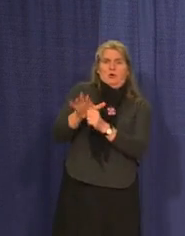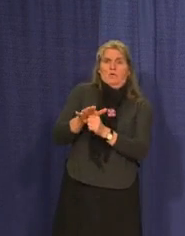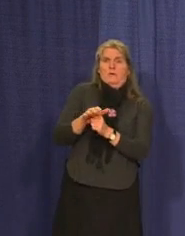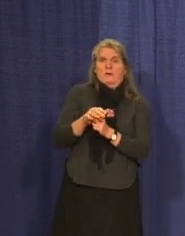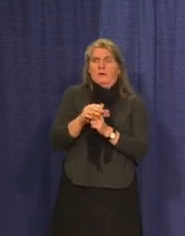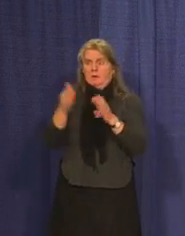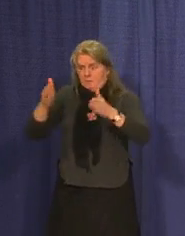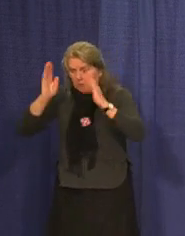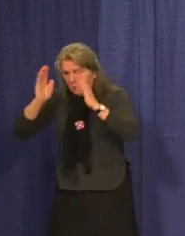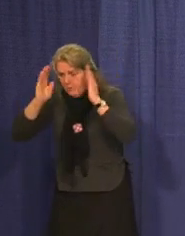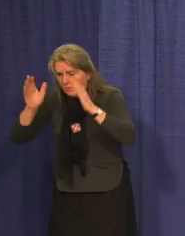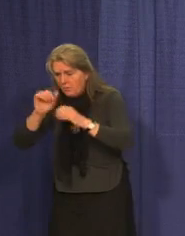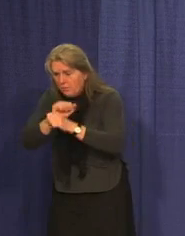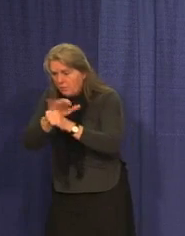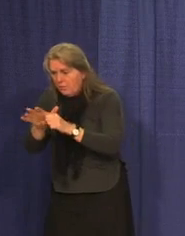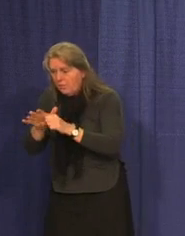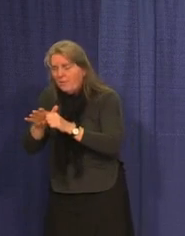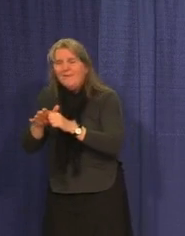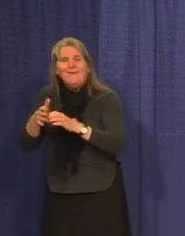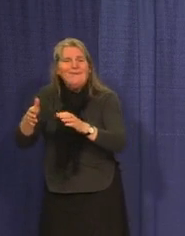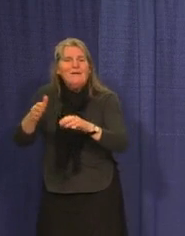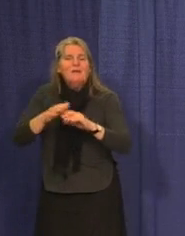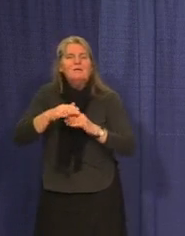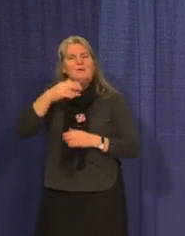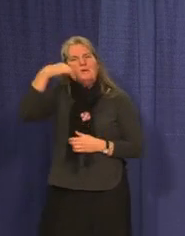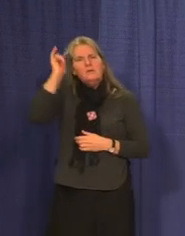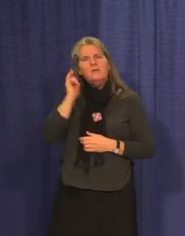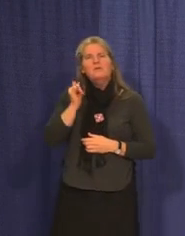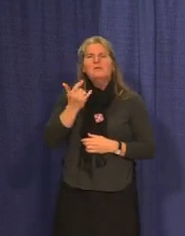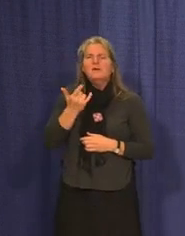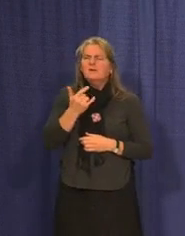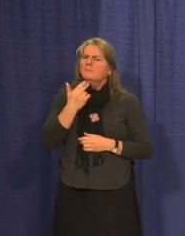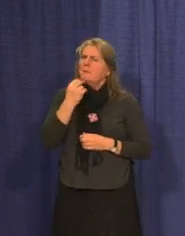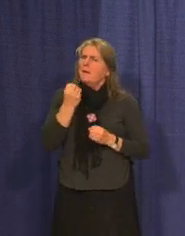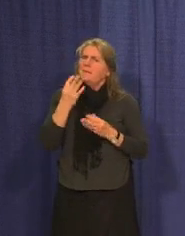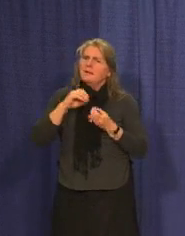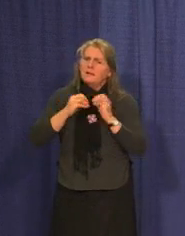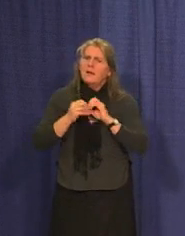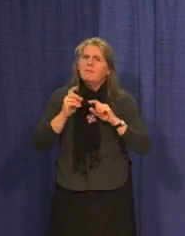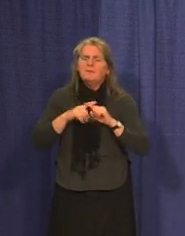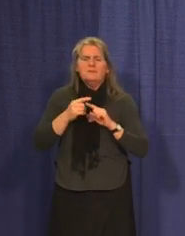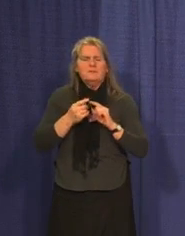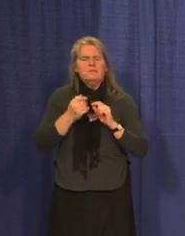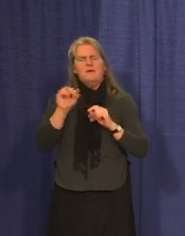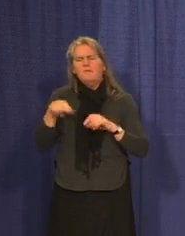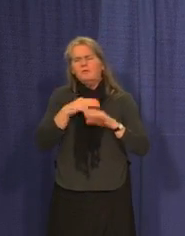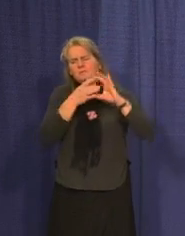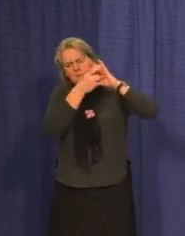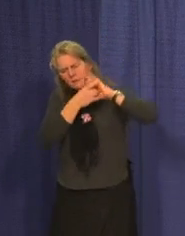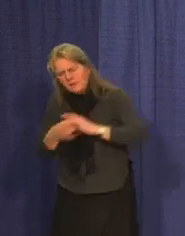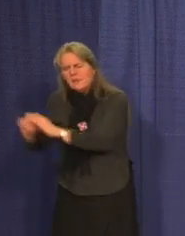Indeed, even while in the Yukon we are doing well, we are all deeply connected to this country